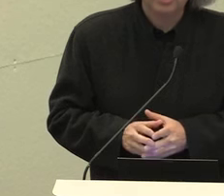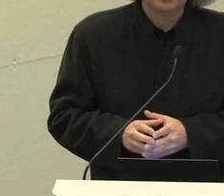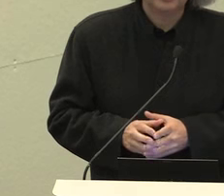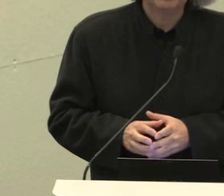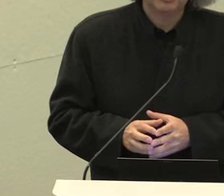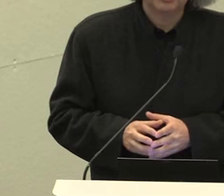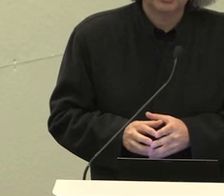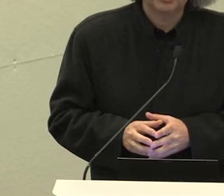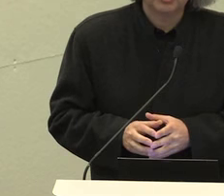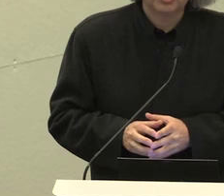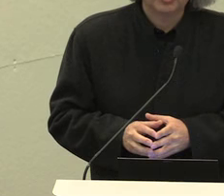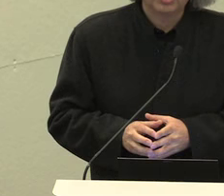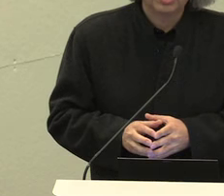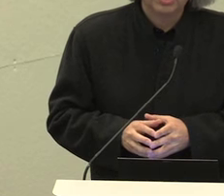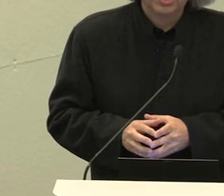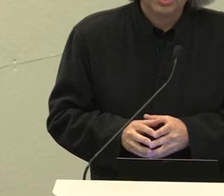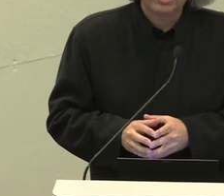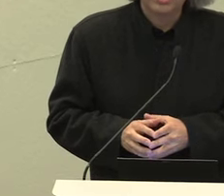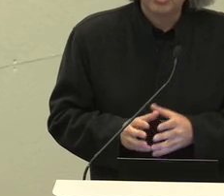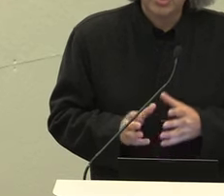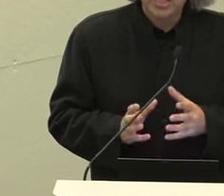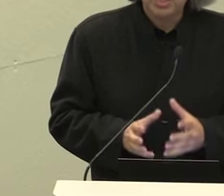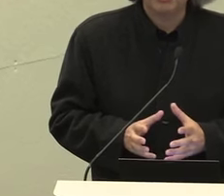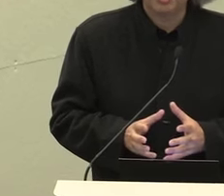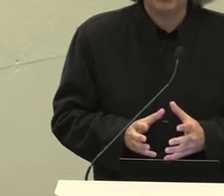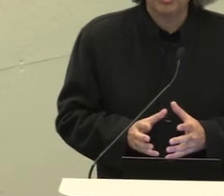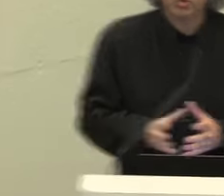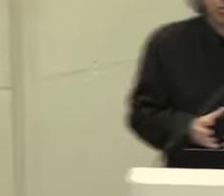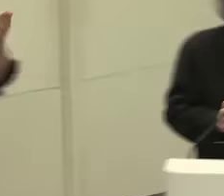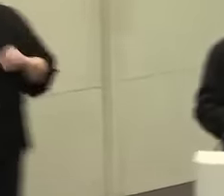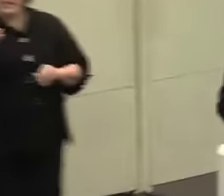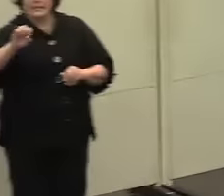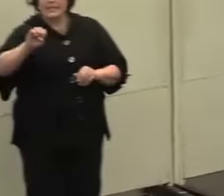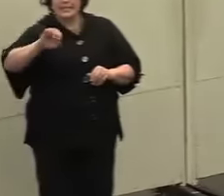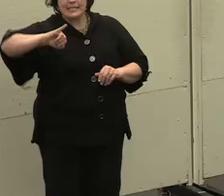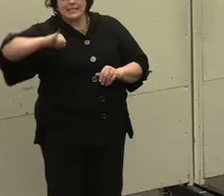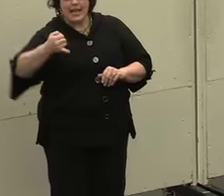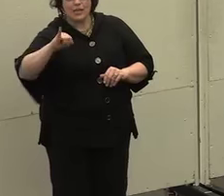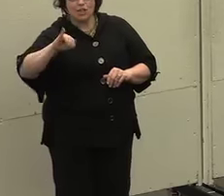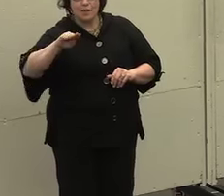architects, because also Kazuyo Sejima used to work in his office.